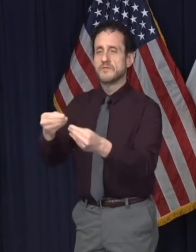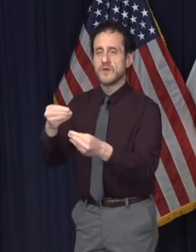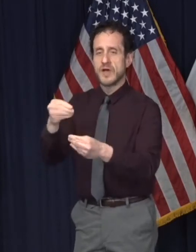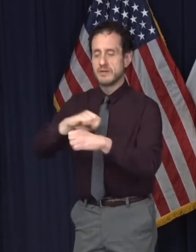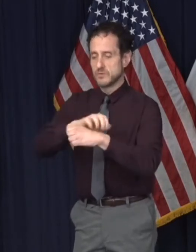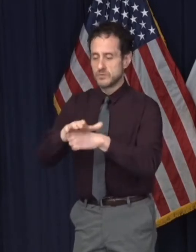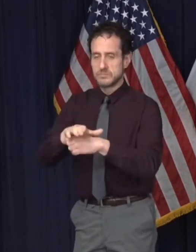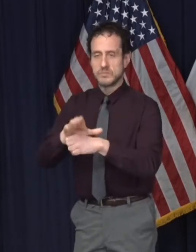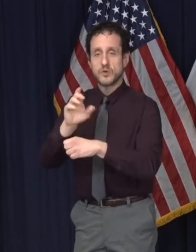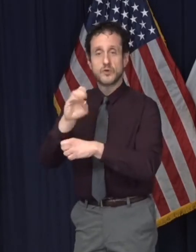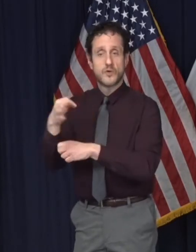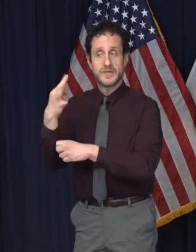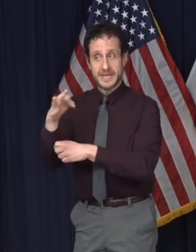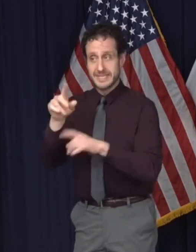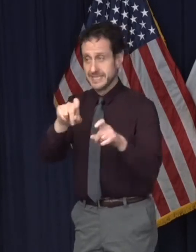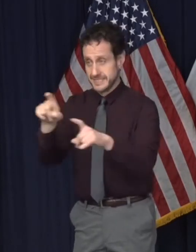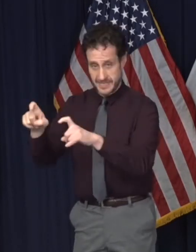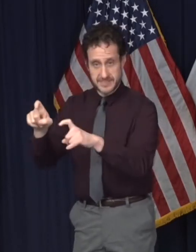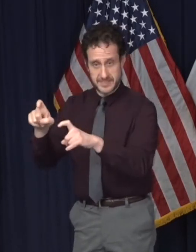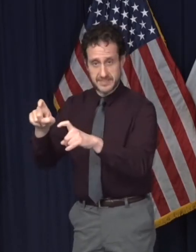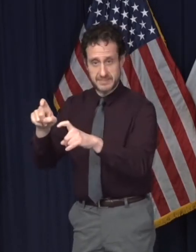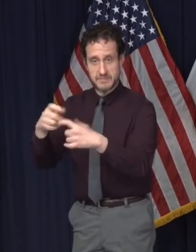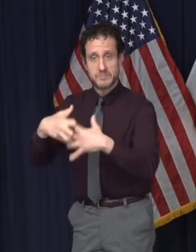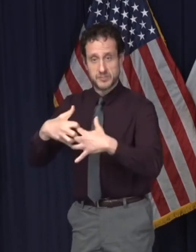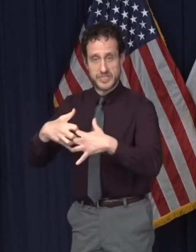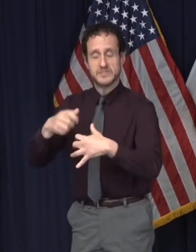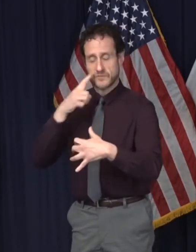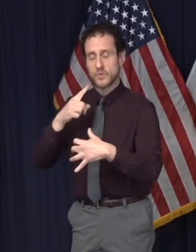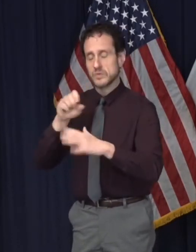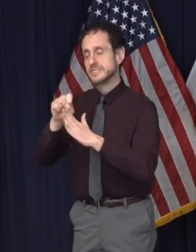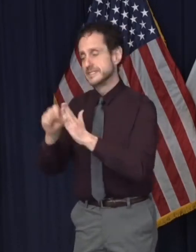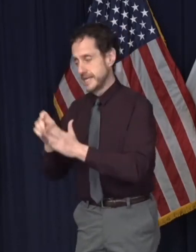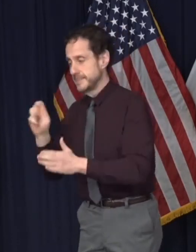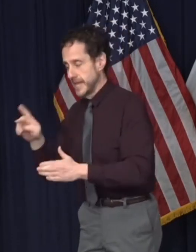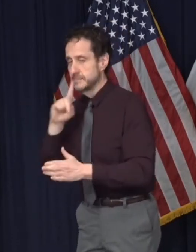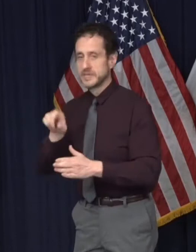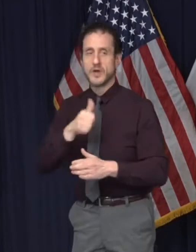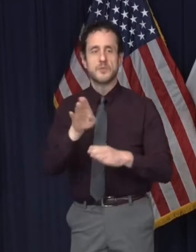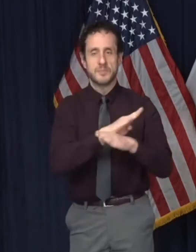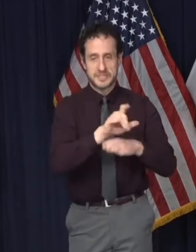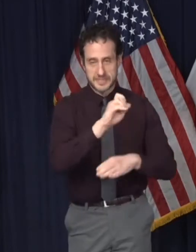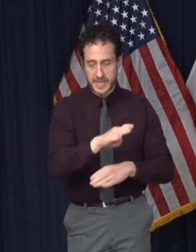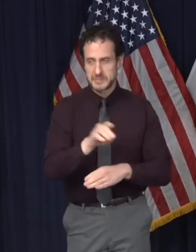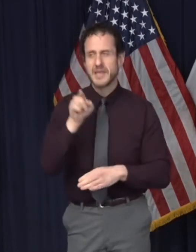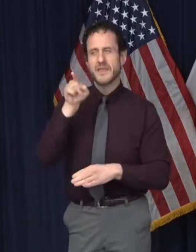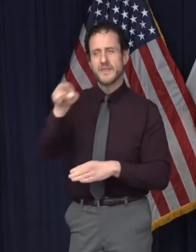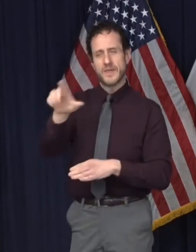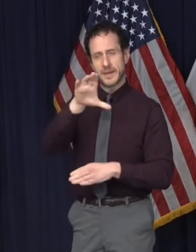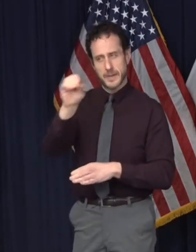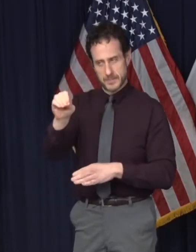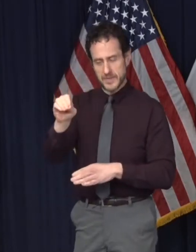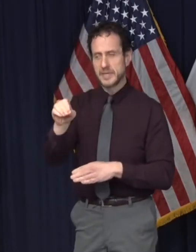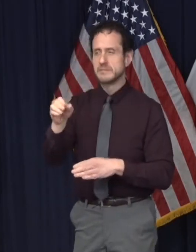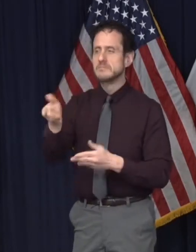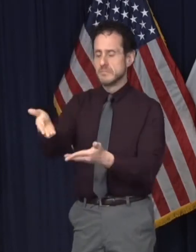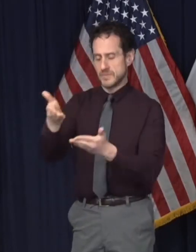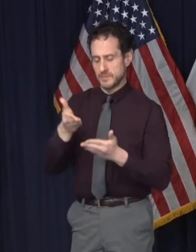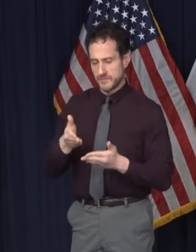TESTING EQUIPMENT THEY ARE MA'AM FISHER IS GLOBAL PROVIDE OF COVID-19 TESTING SOLUTIONS TO